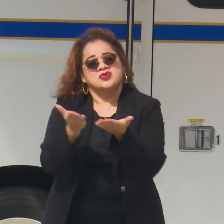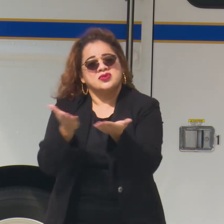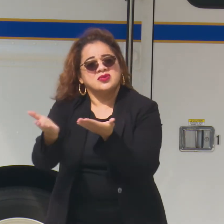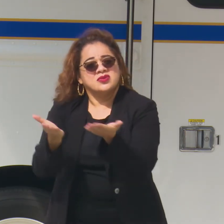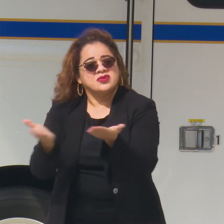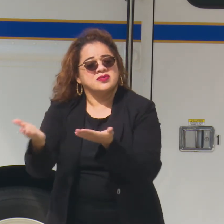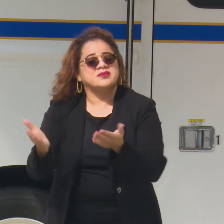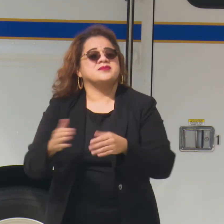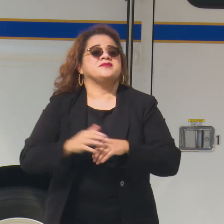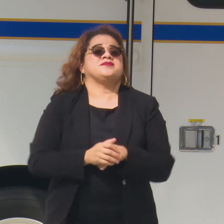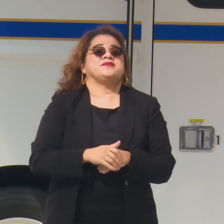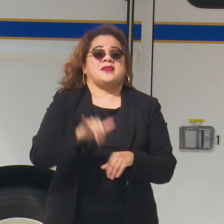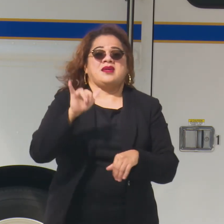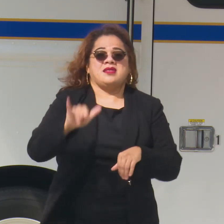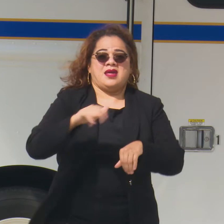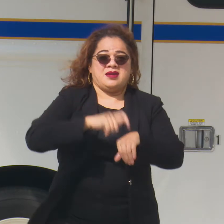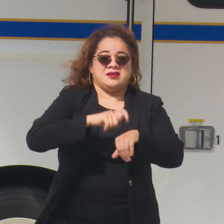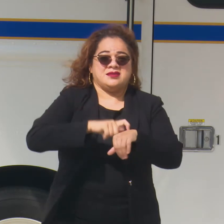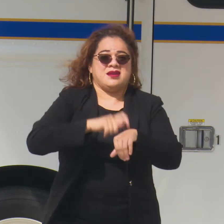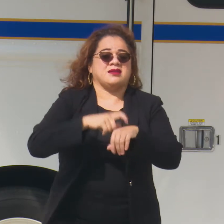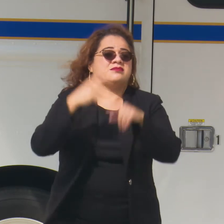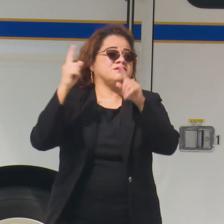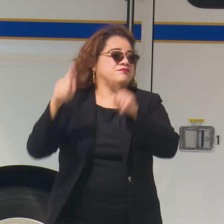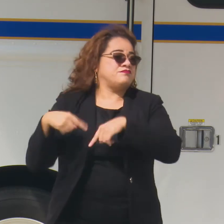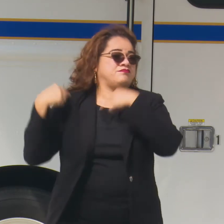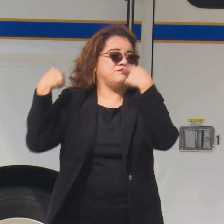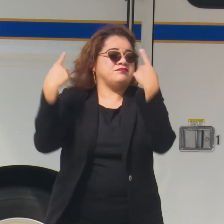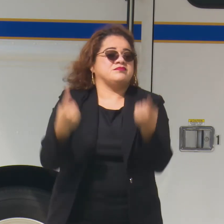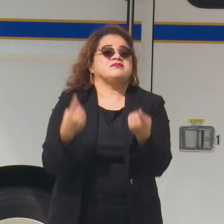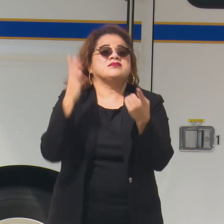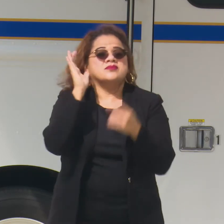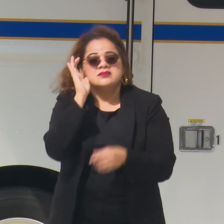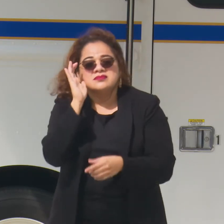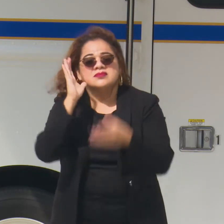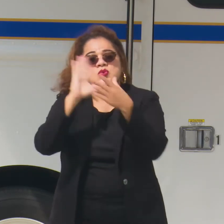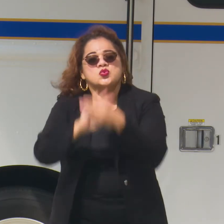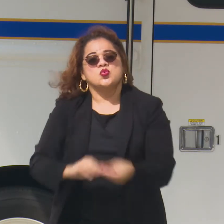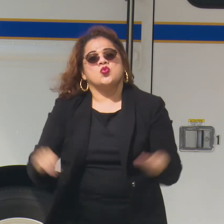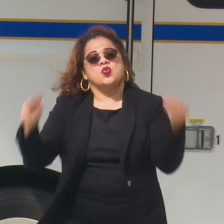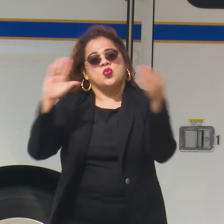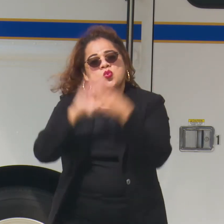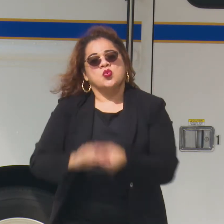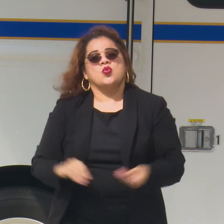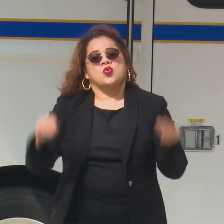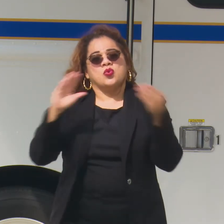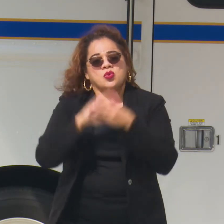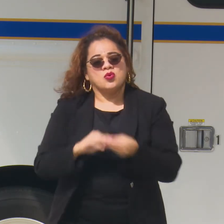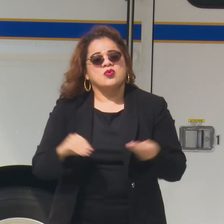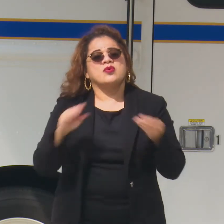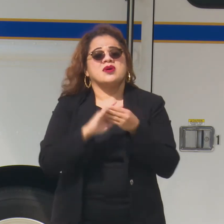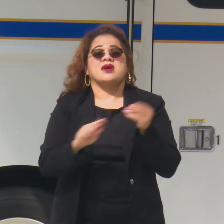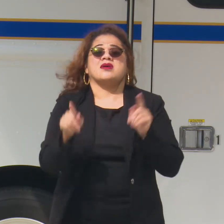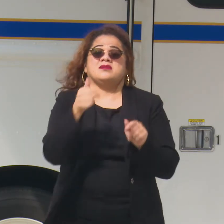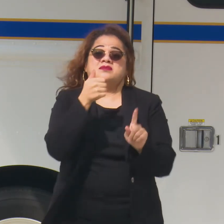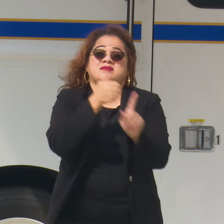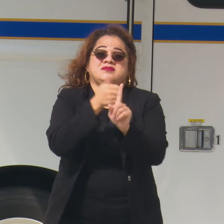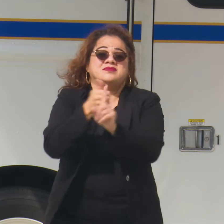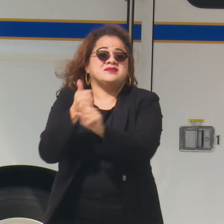time, she had many stories and understood that patients and people that are sick, especially if you are undocumented